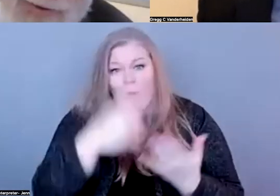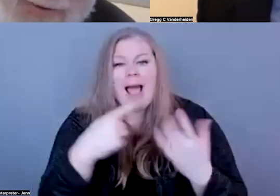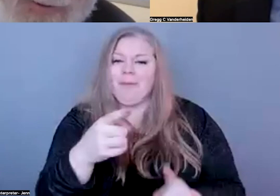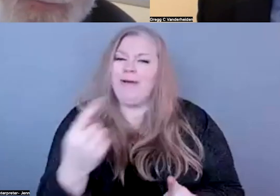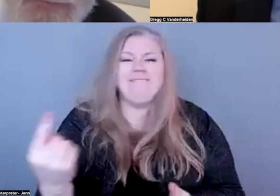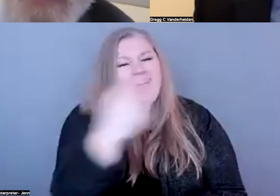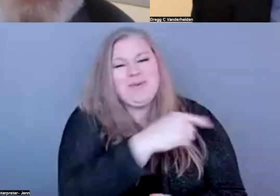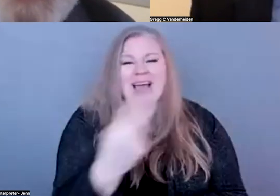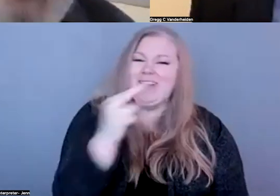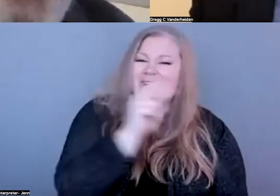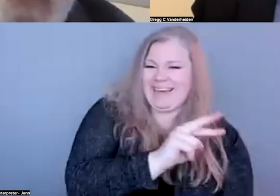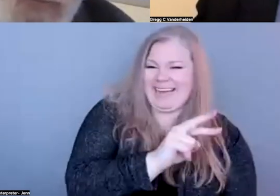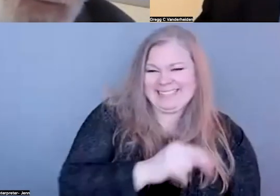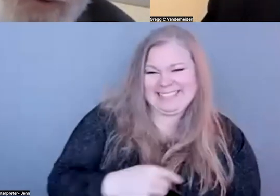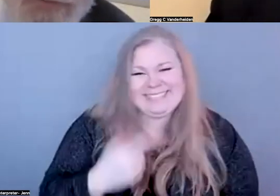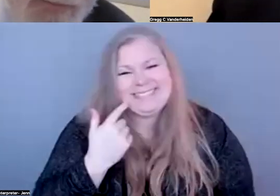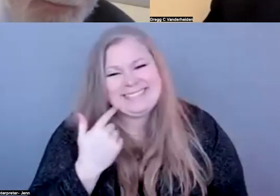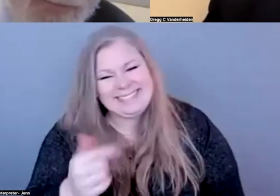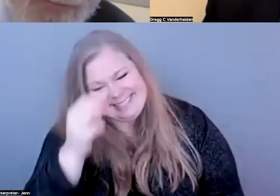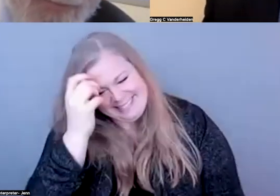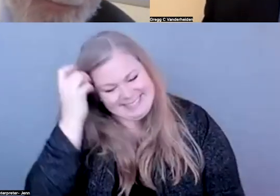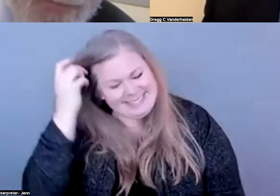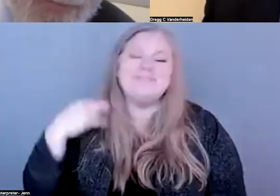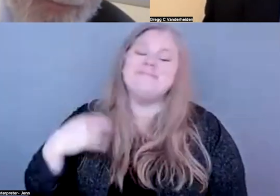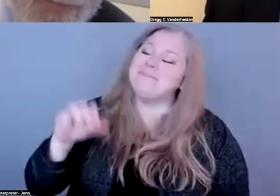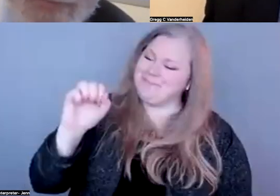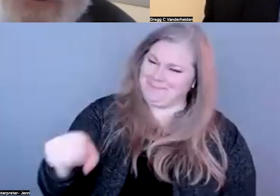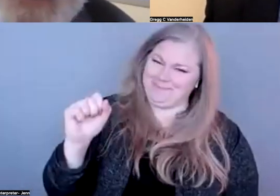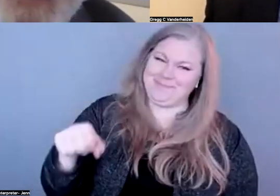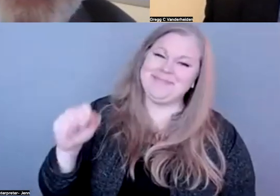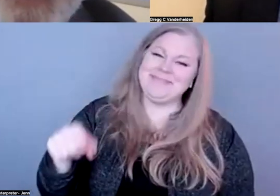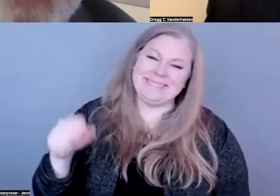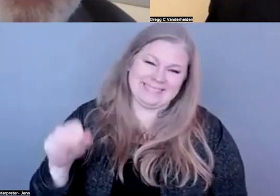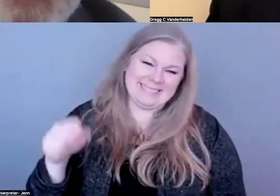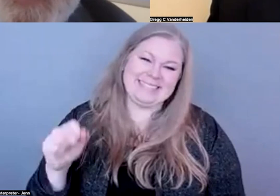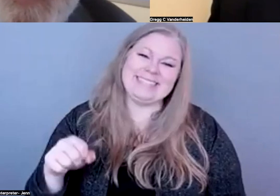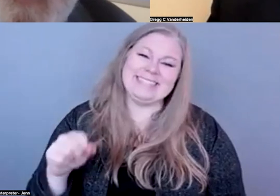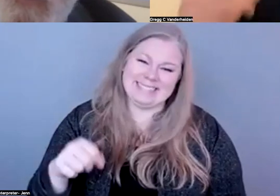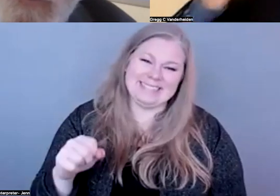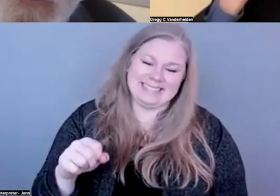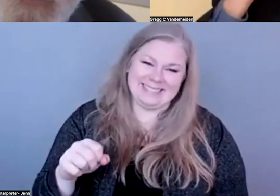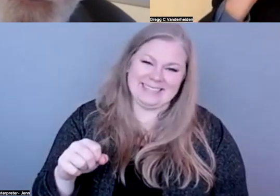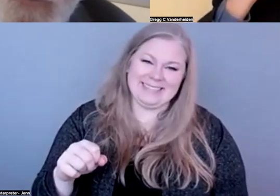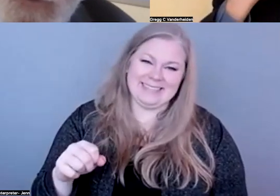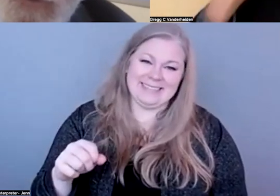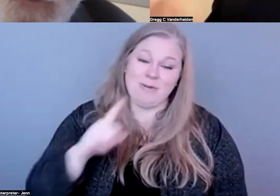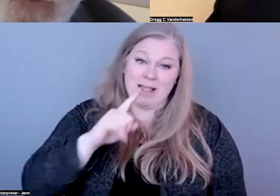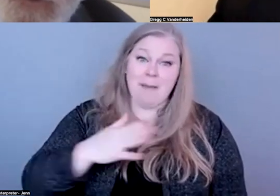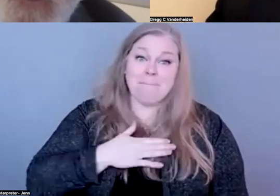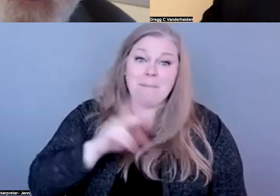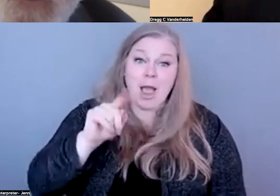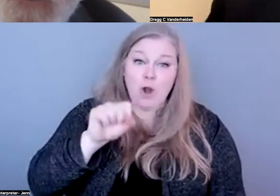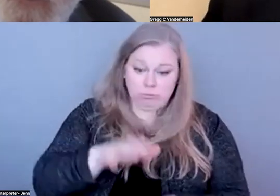Yes, the pile of notes I have, it's gonna take me a while just to